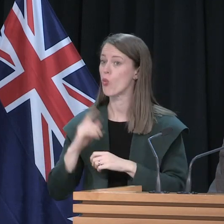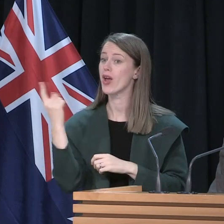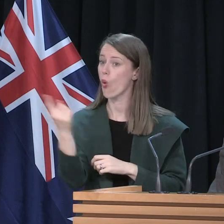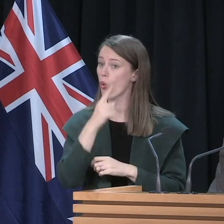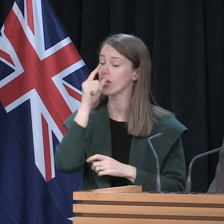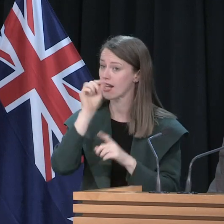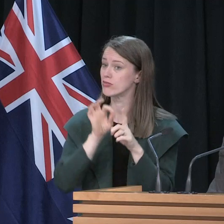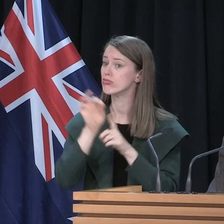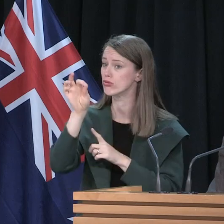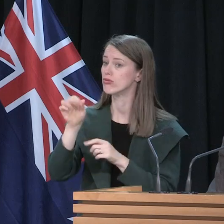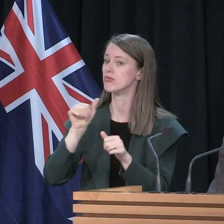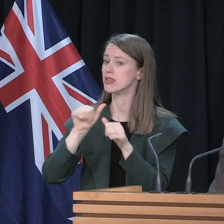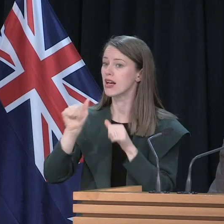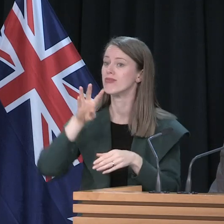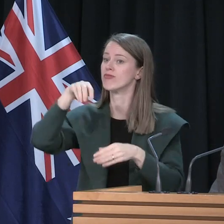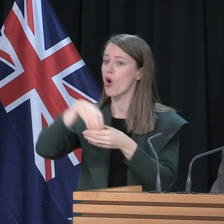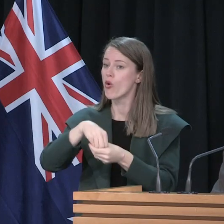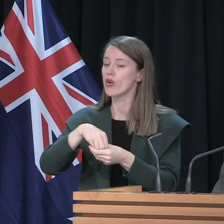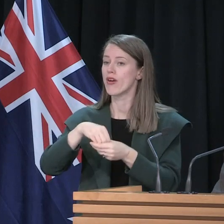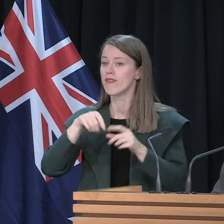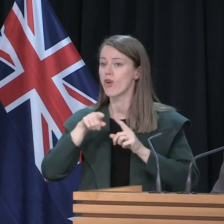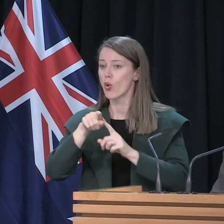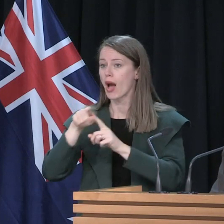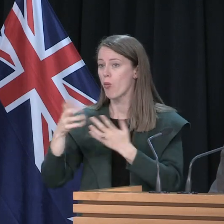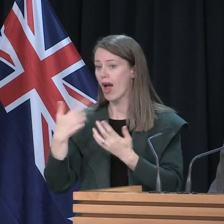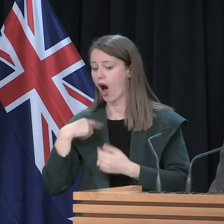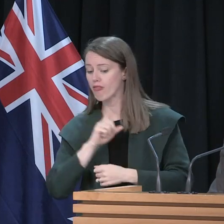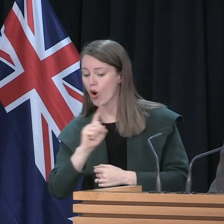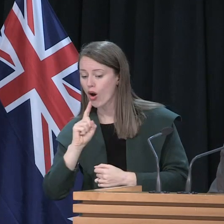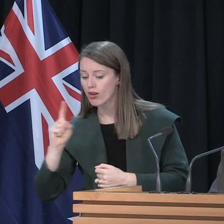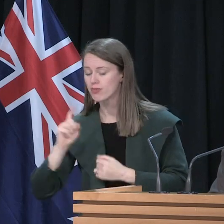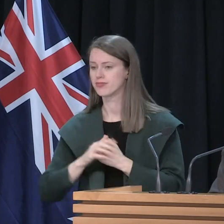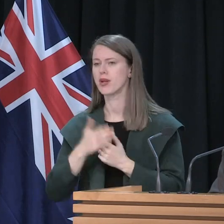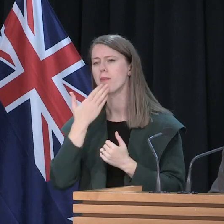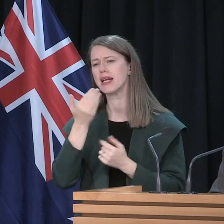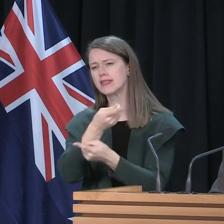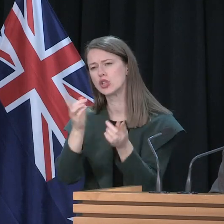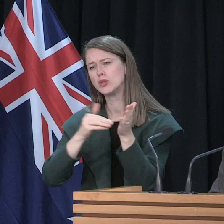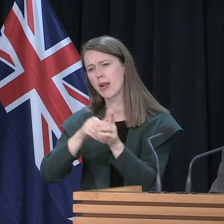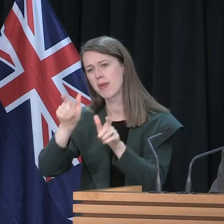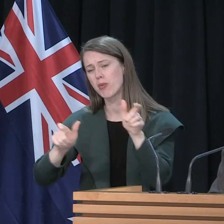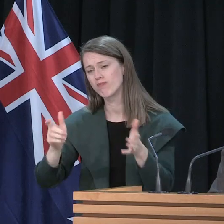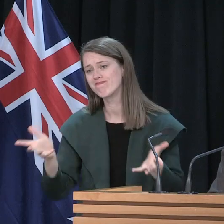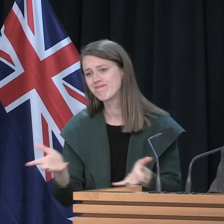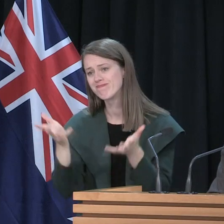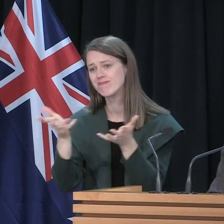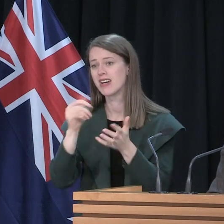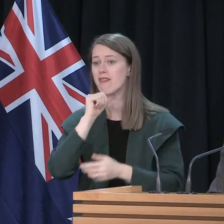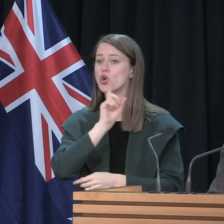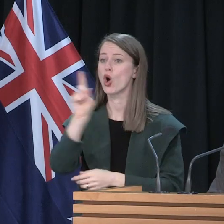virus and isolate them to stamp out its spread. We can all play a role in doing something about that. So my